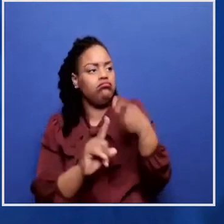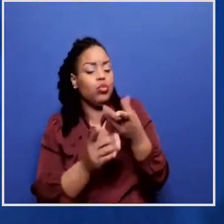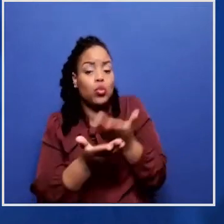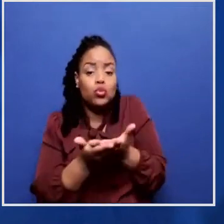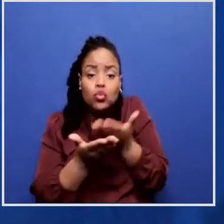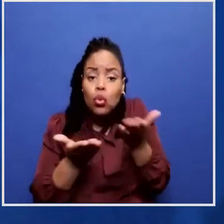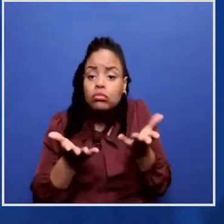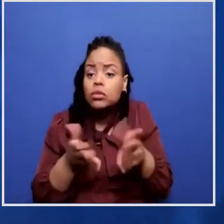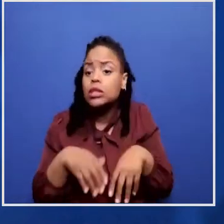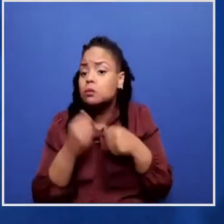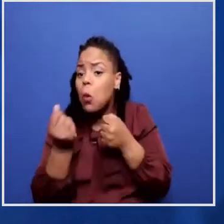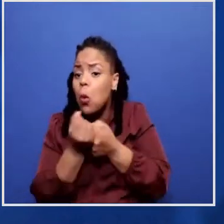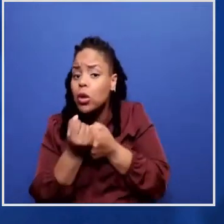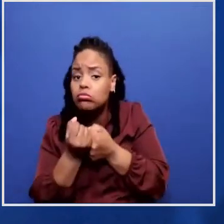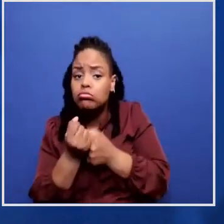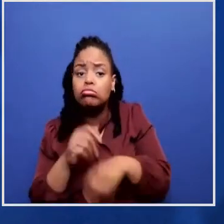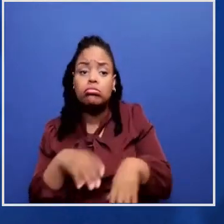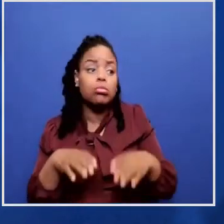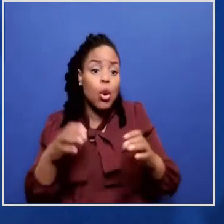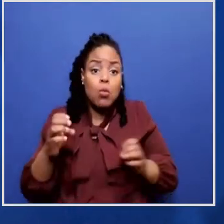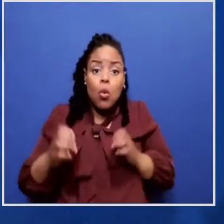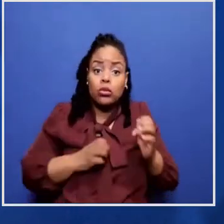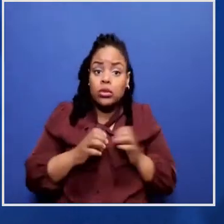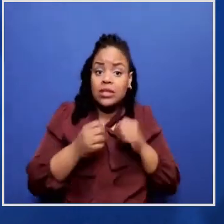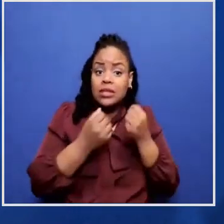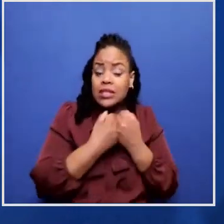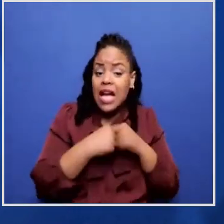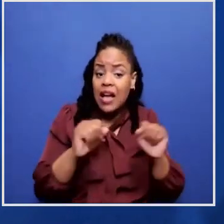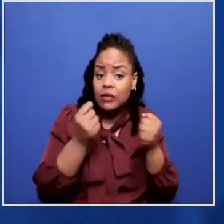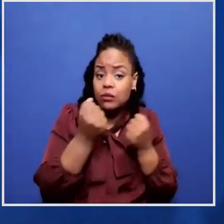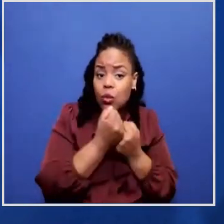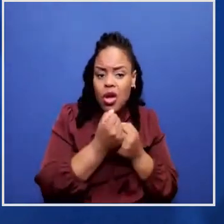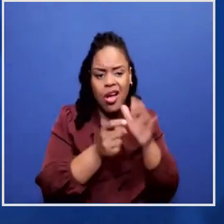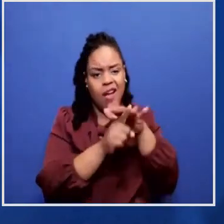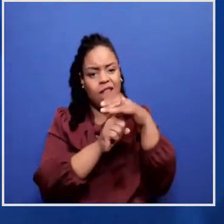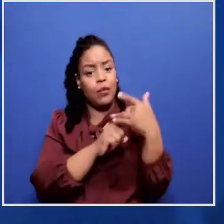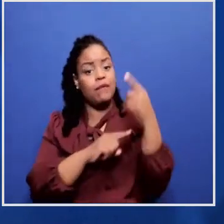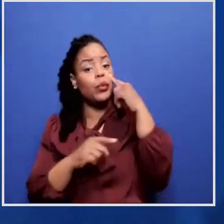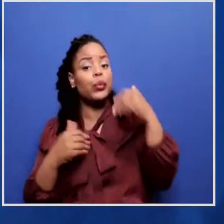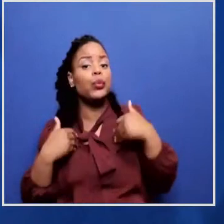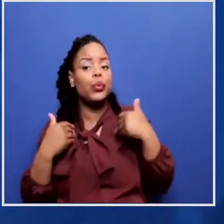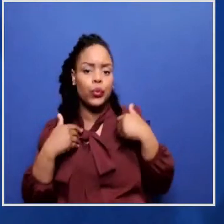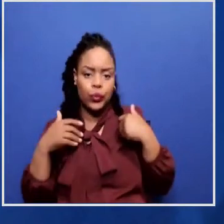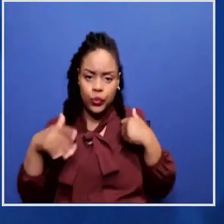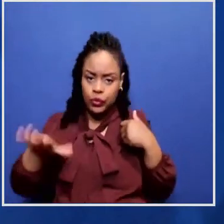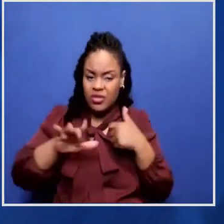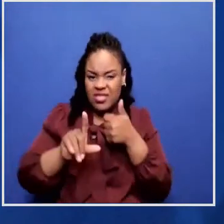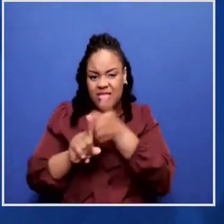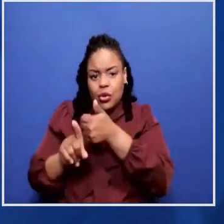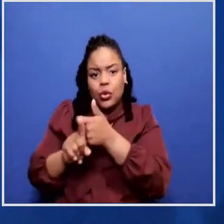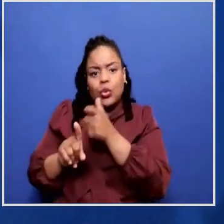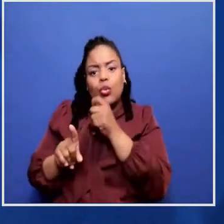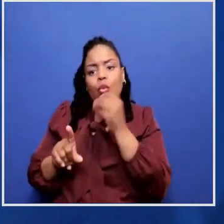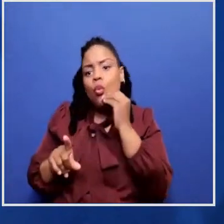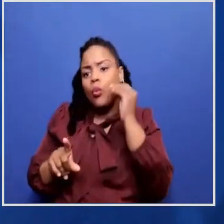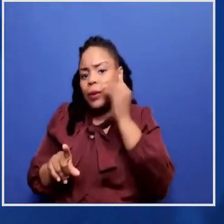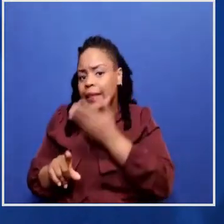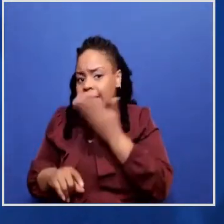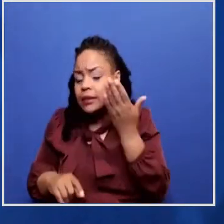ORGANIZATION, THAT PROVIDES CRITICAL RESOURCES, SUPPORT, AND AN EMOTIONALLY SAFE